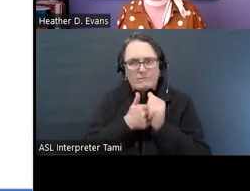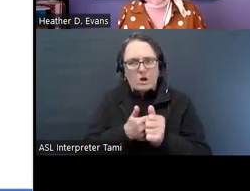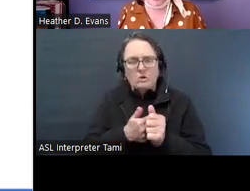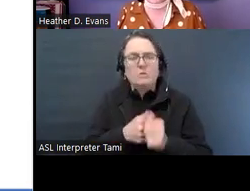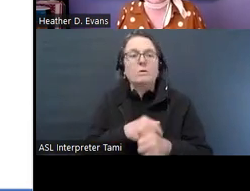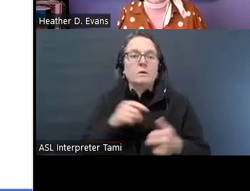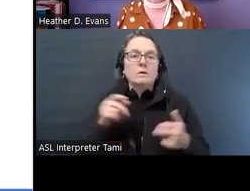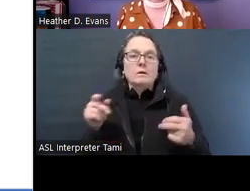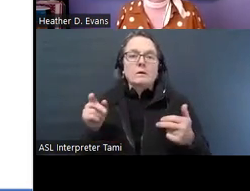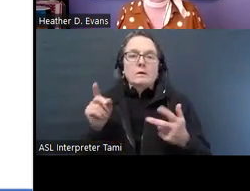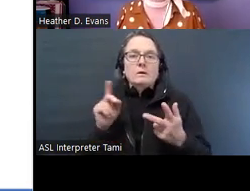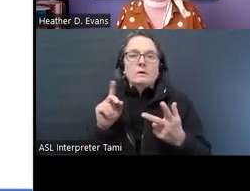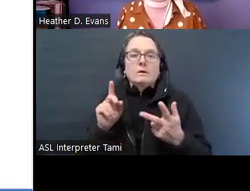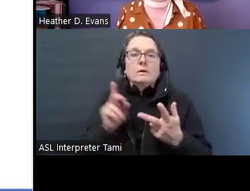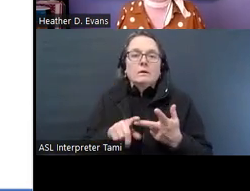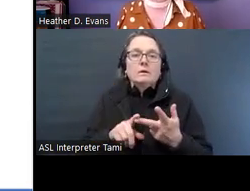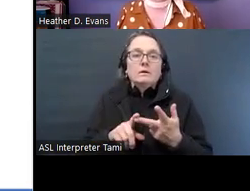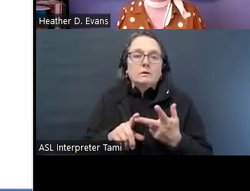but particularly with patients with disabilities.